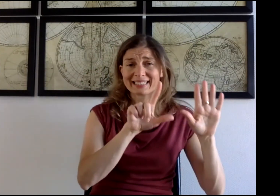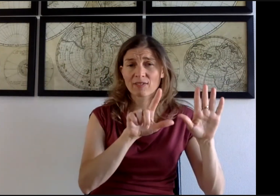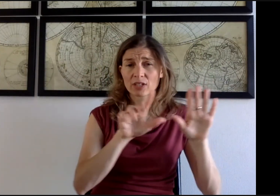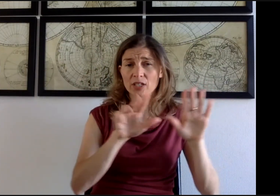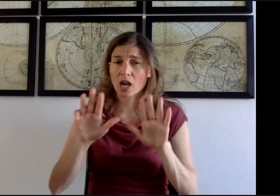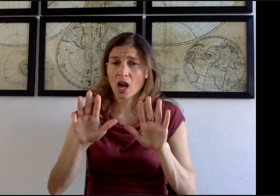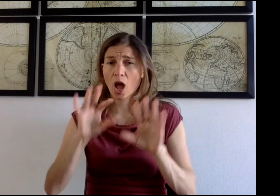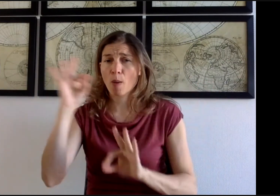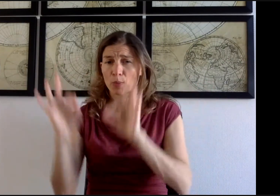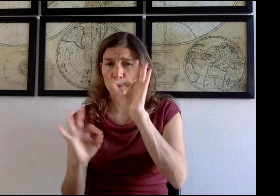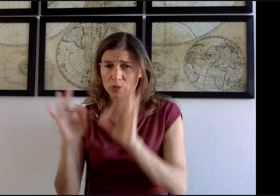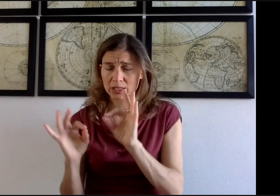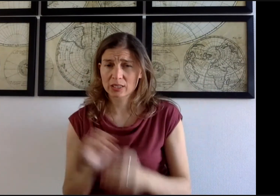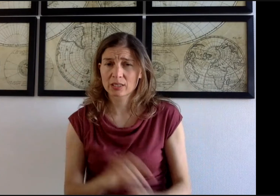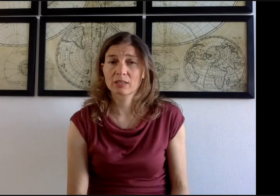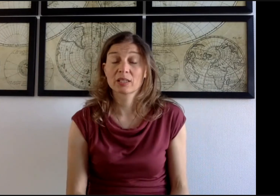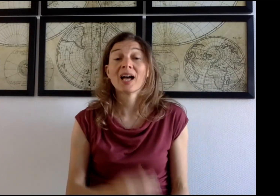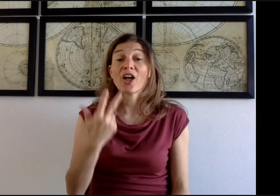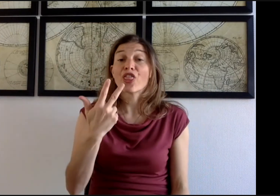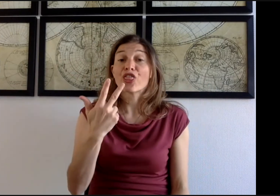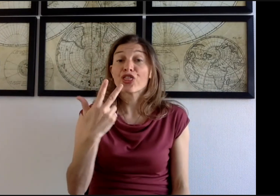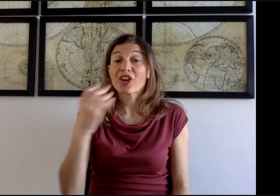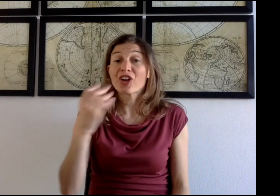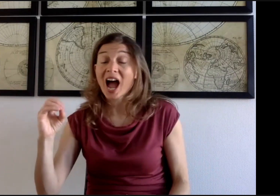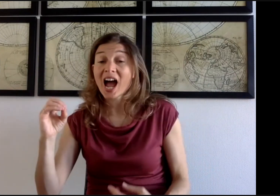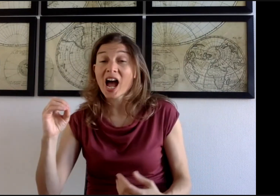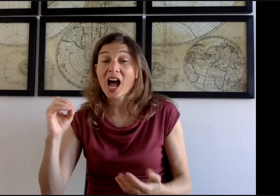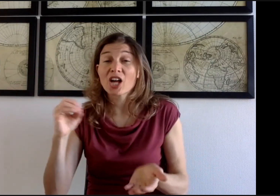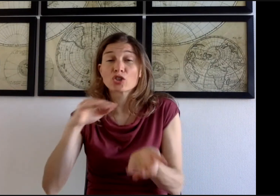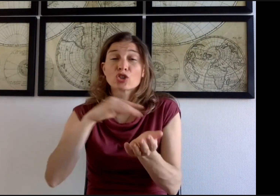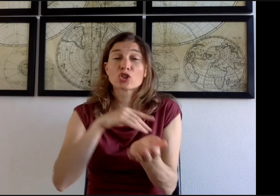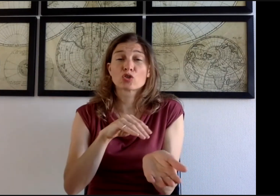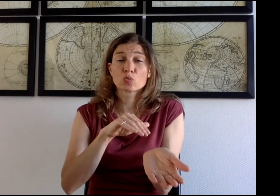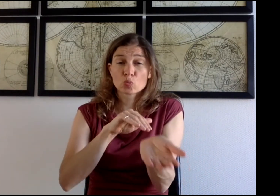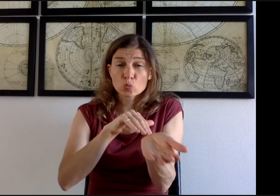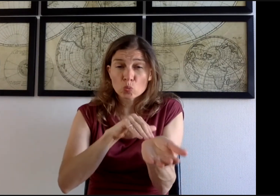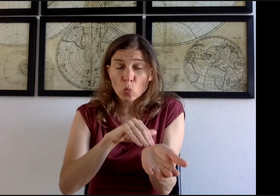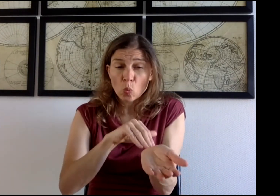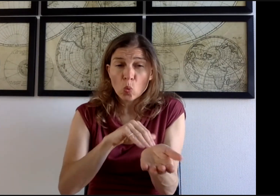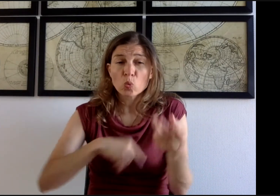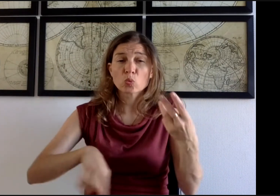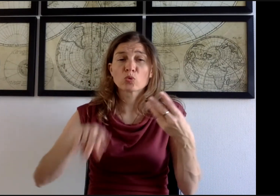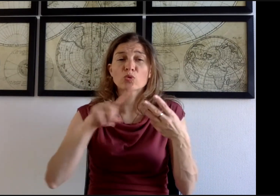300 doctors and 500 nurses were hired only in Lombardy